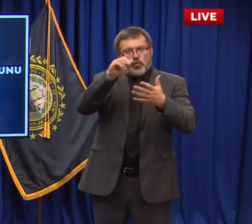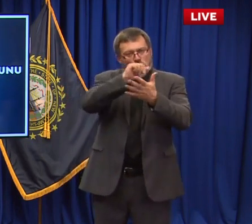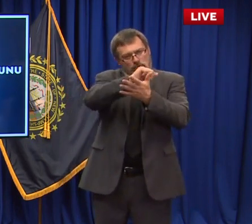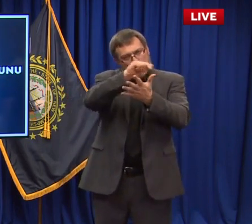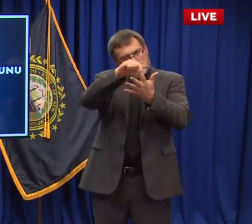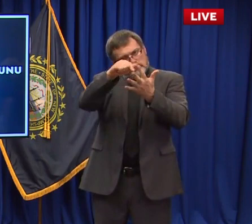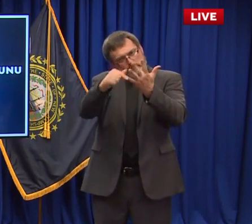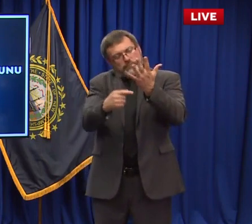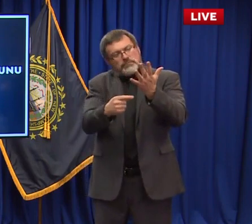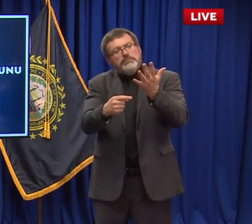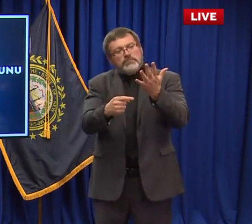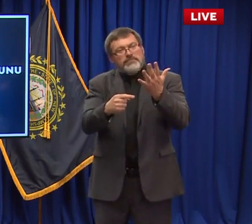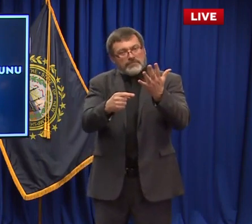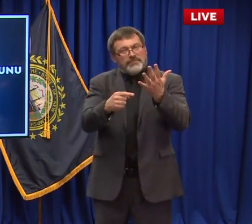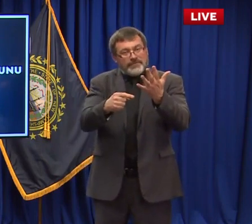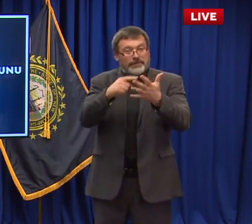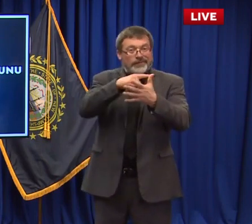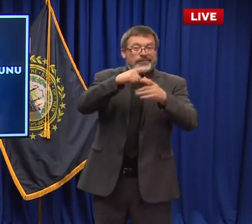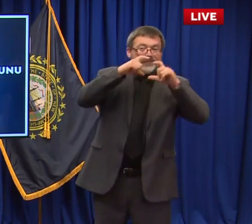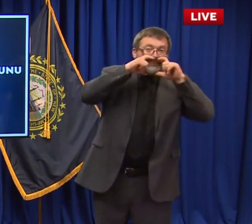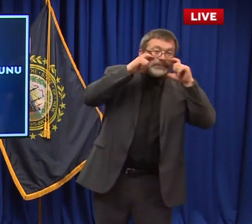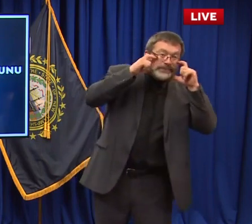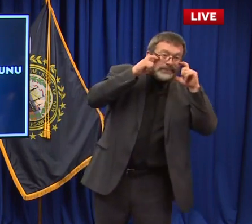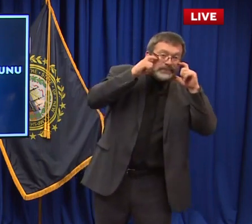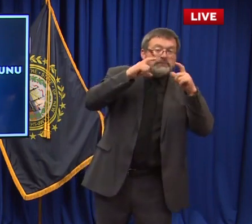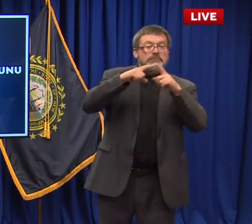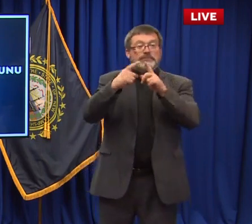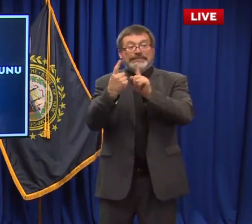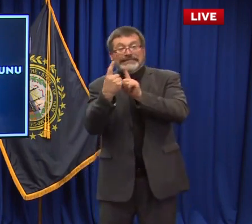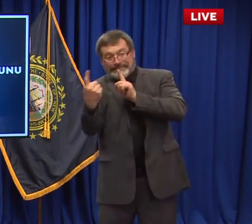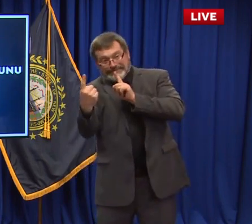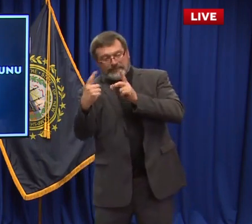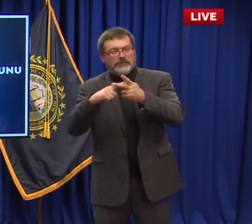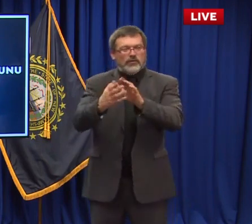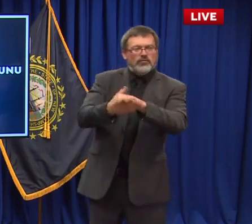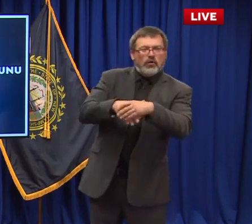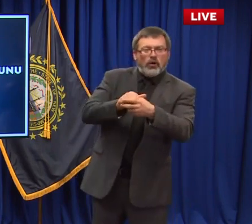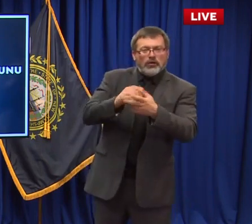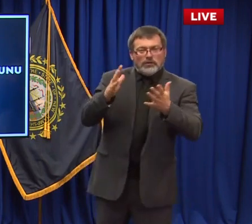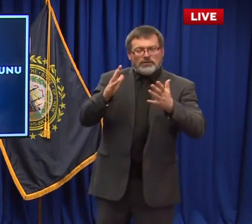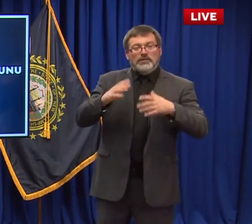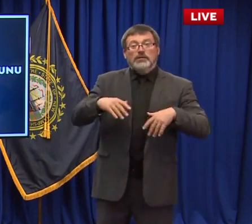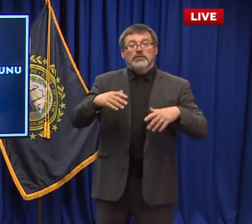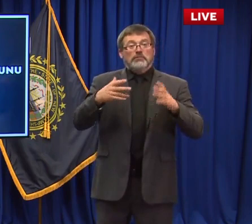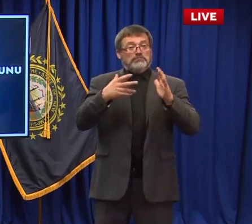WE HAVE -- WE TRY TO INCORPORATE MULTIPLE LETTERS OF PROTECTION INTO THE GUIDANCE OUT THERE.